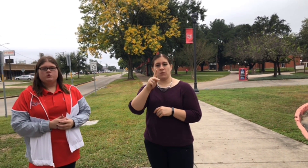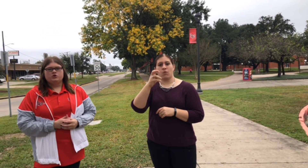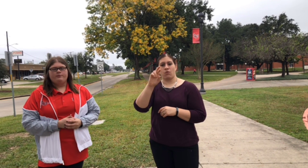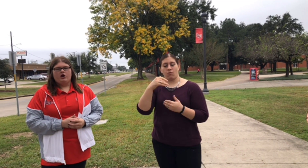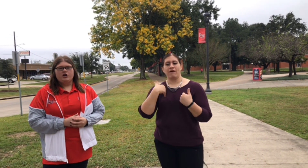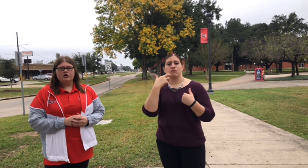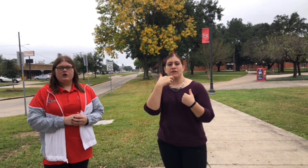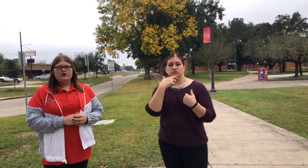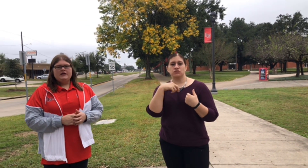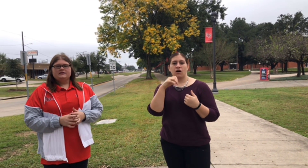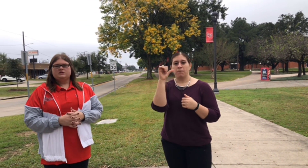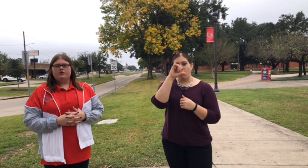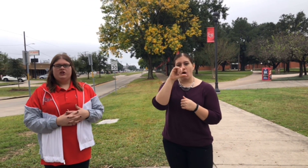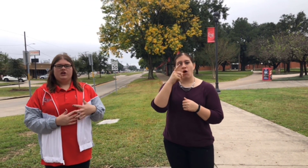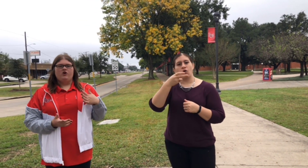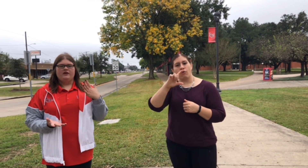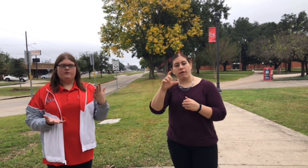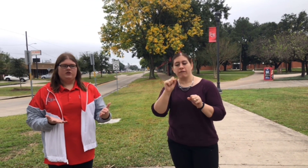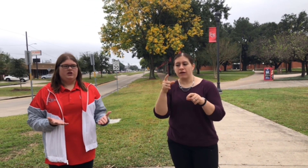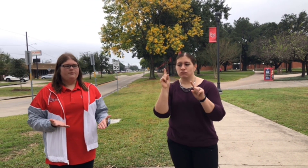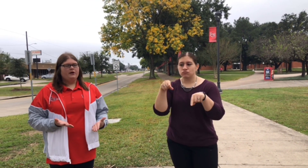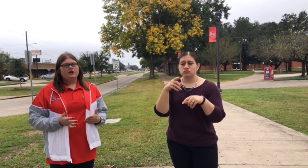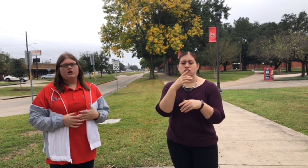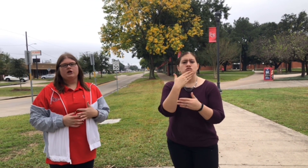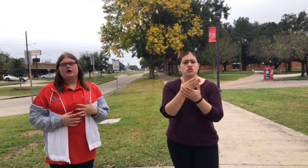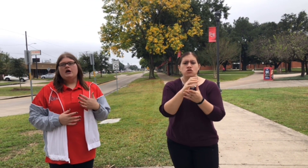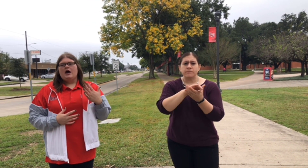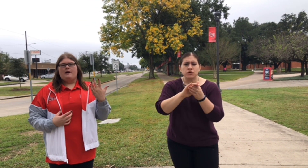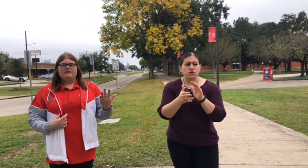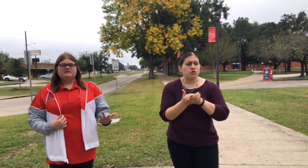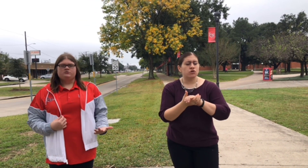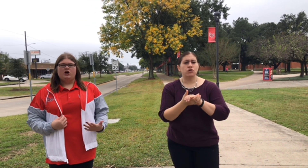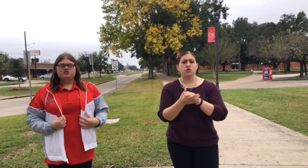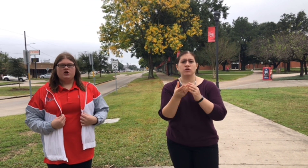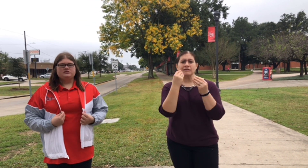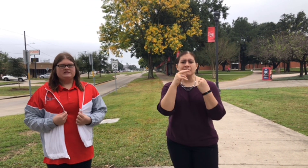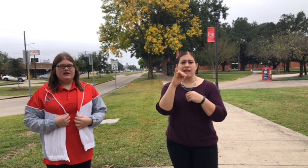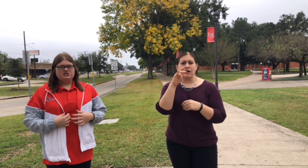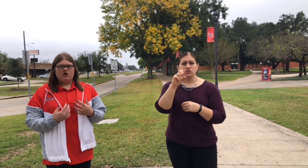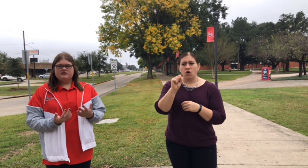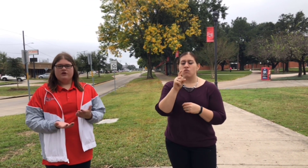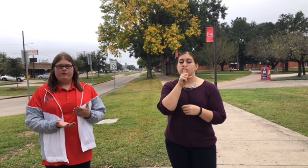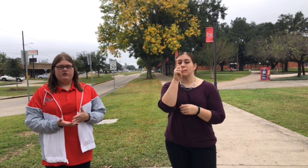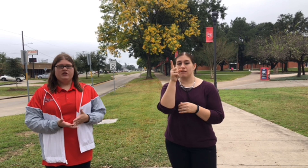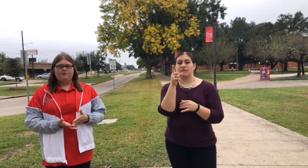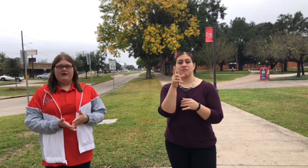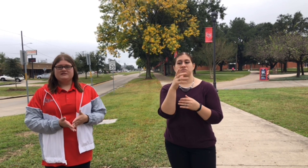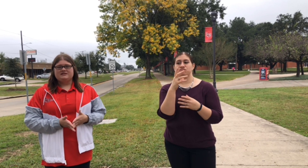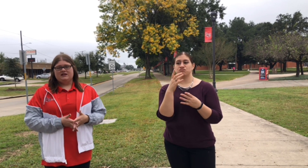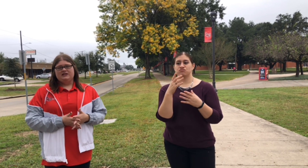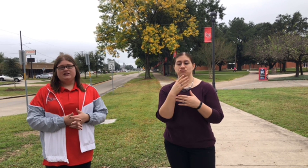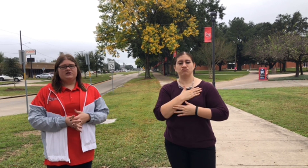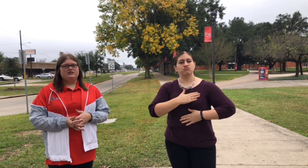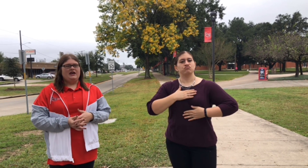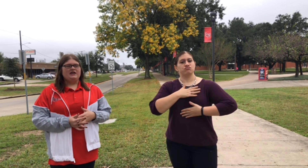Korner Bar and Grill. This is where you can go and get a really good burger, eat some nachos...it's actually also a really good place to study during the day because